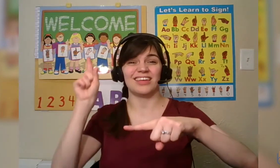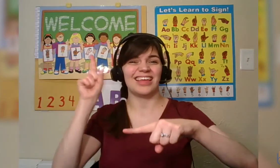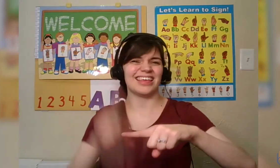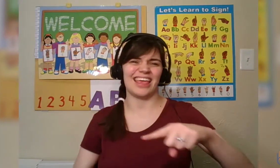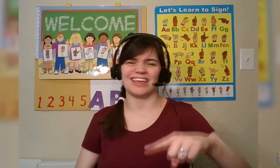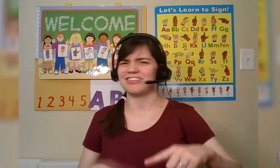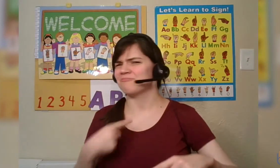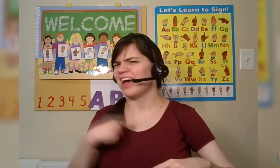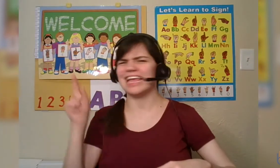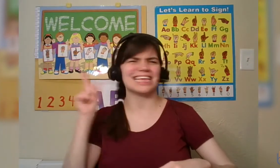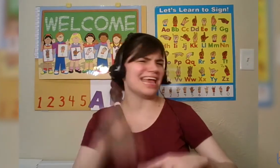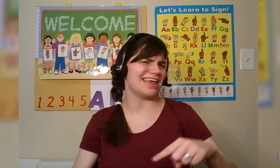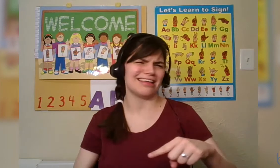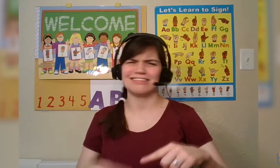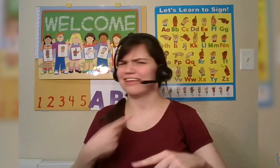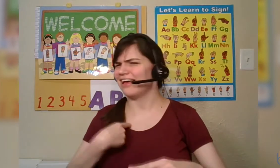Can't. I can't. I can't.